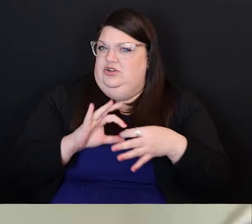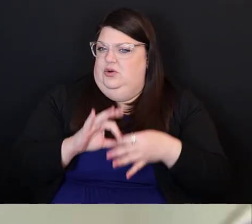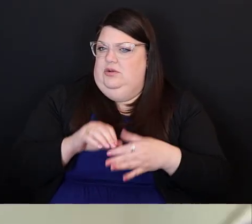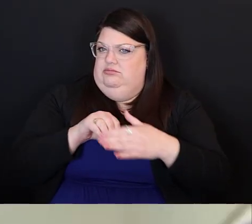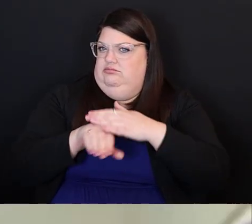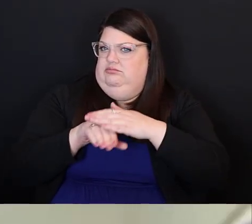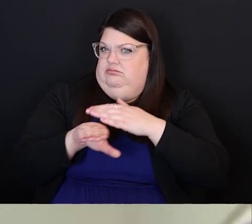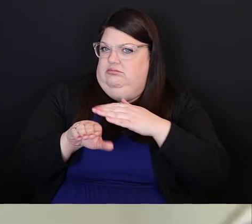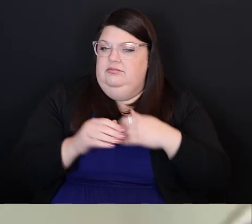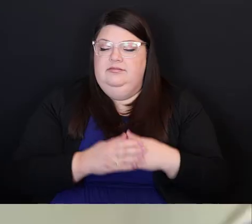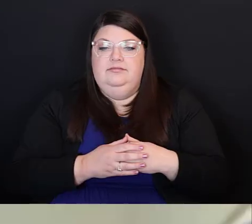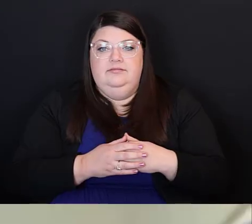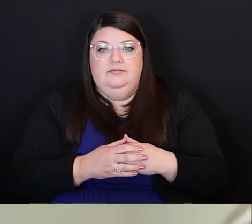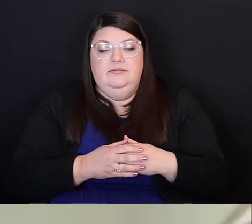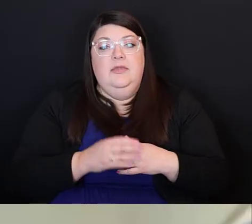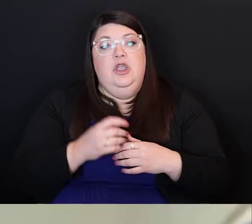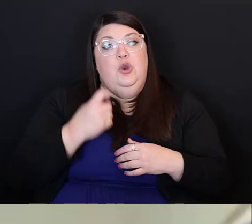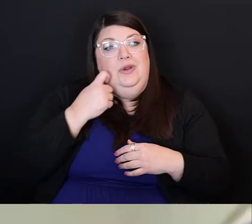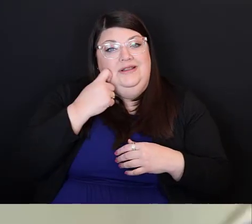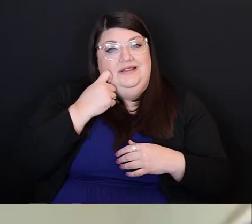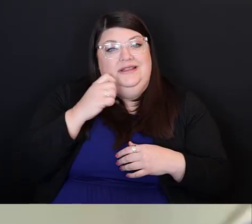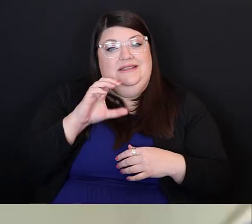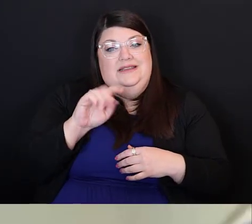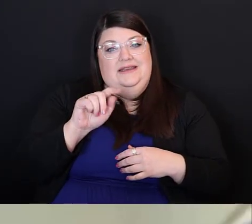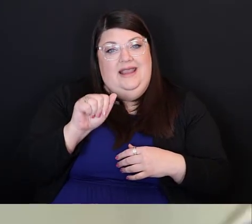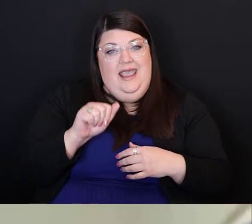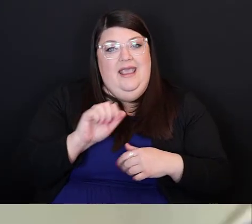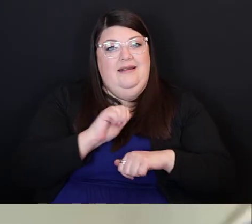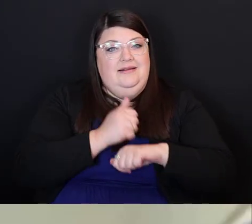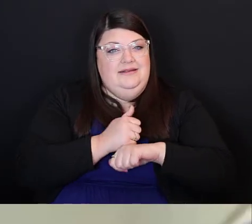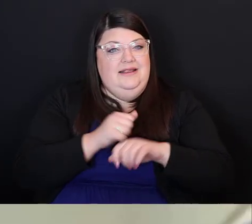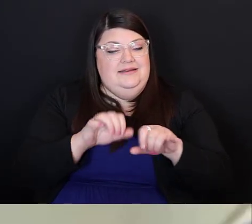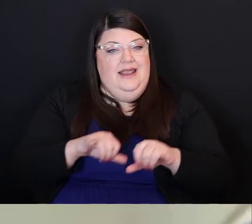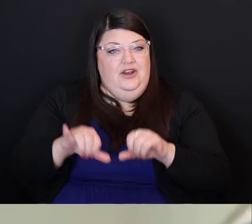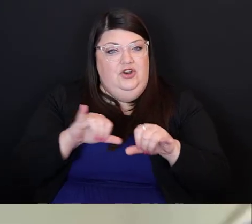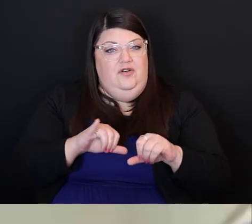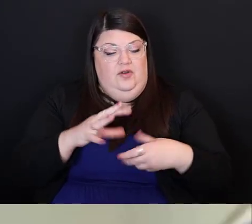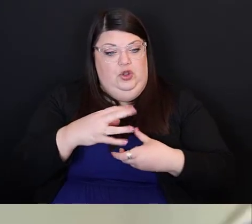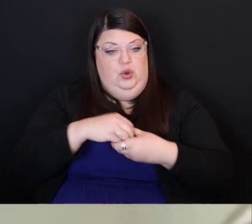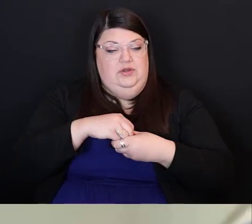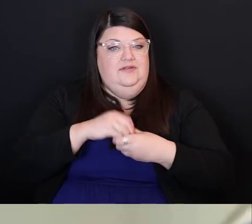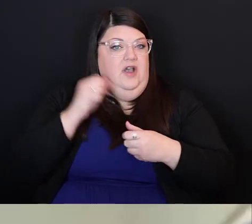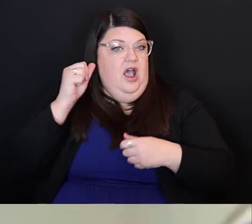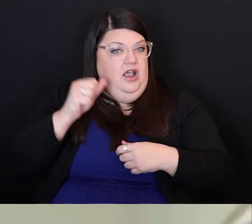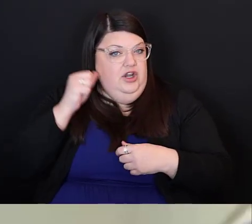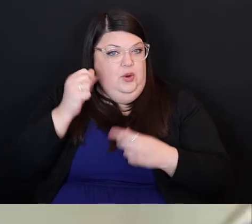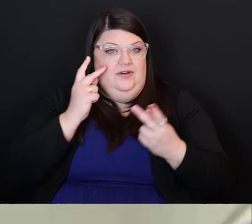More recently, CTA has made standards on inclusive audio and visual based navigation systems.